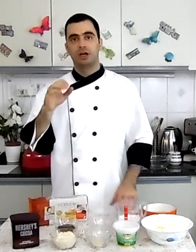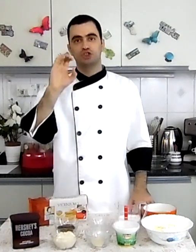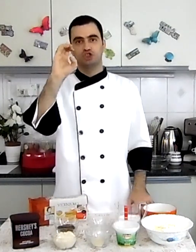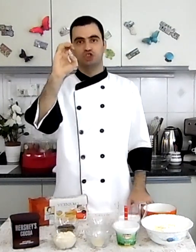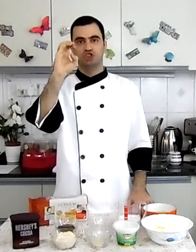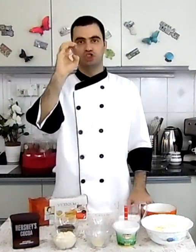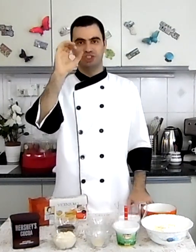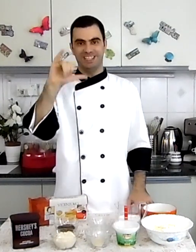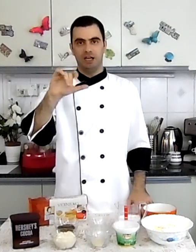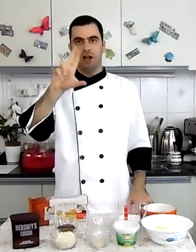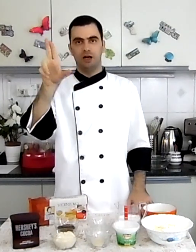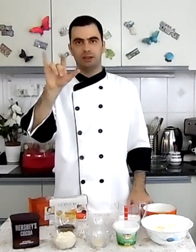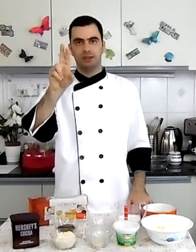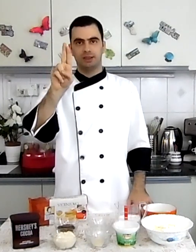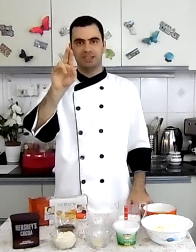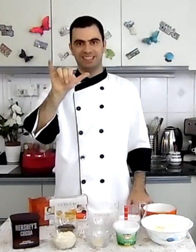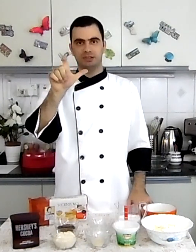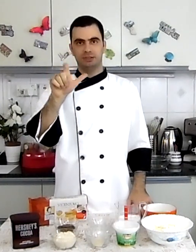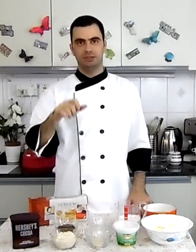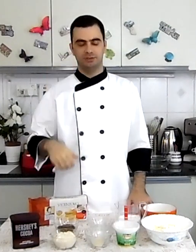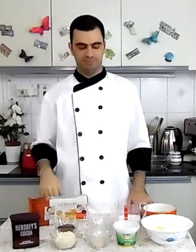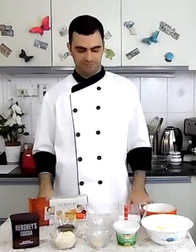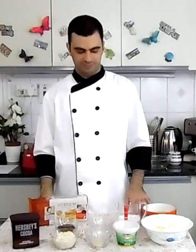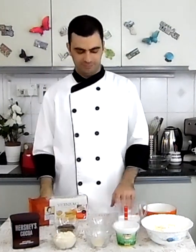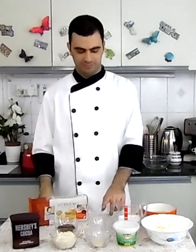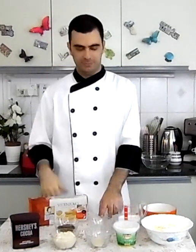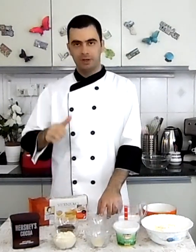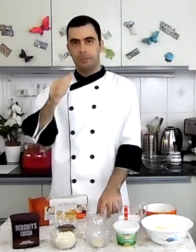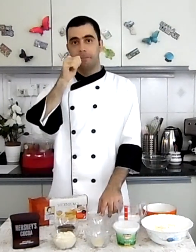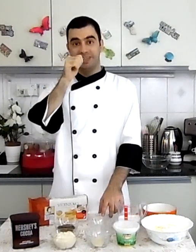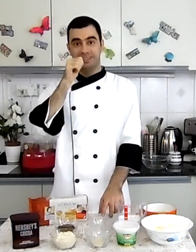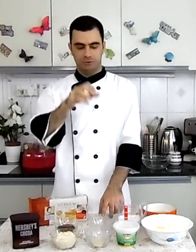Gelatin Powder جيلاتين بودرة Water ماء